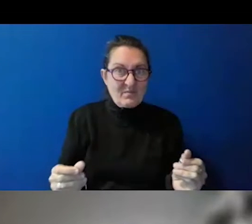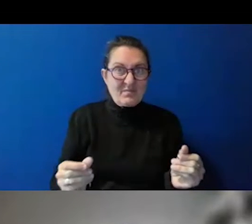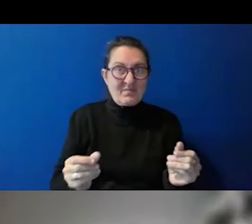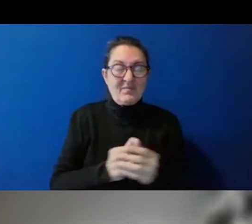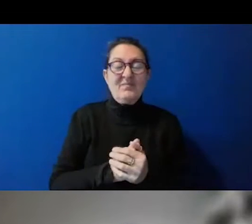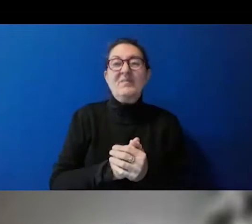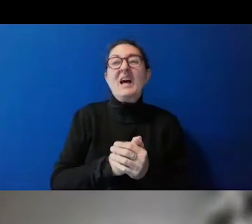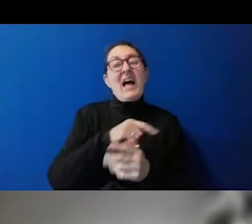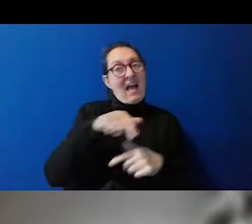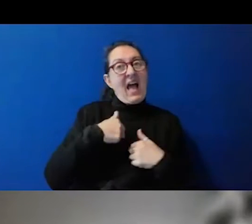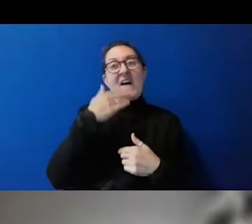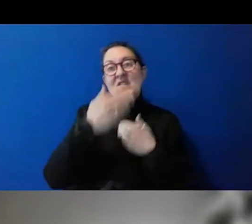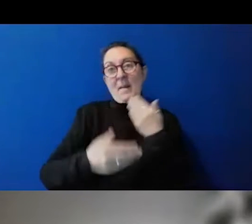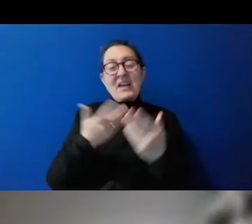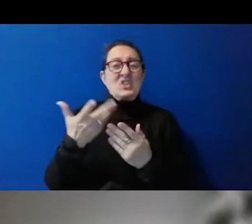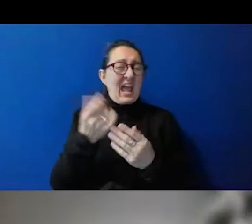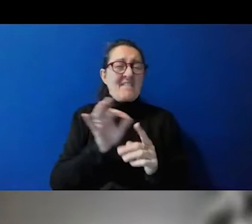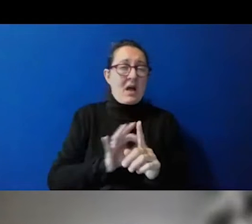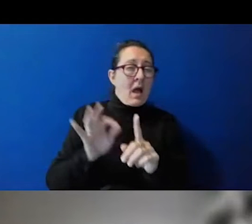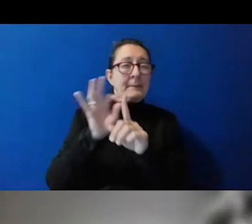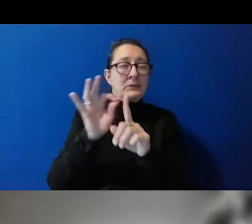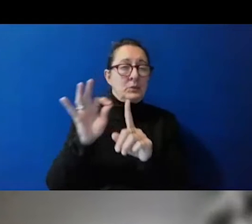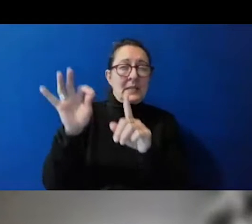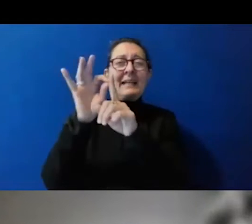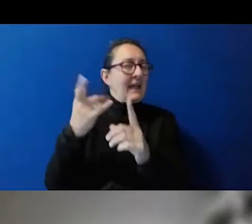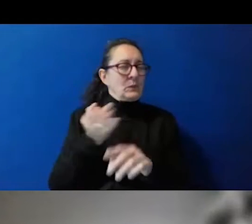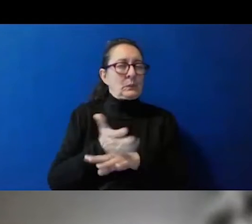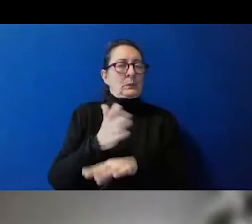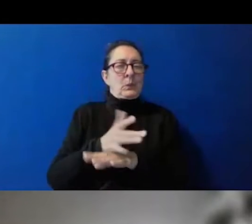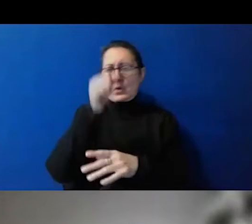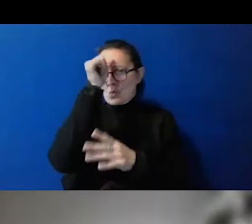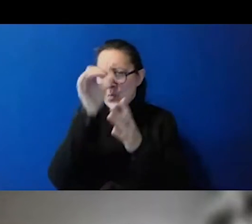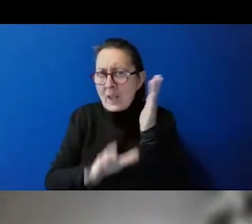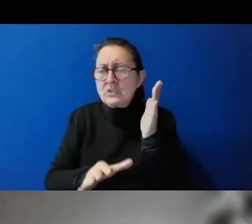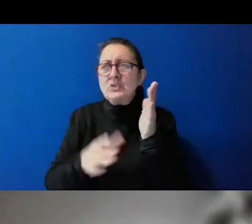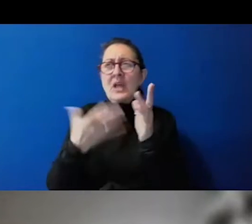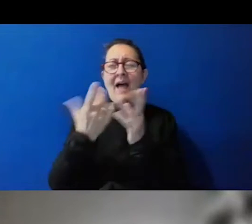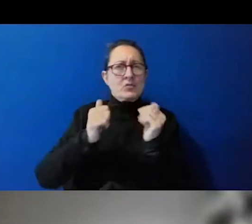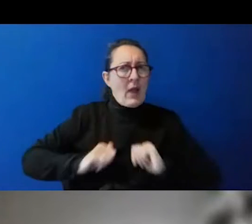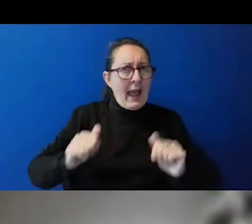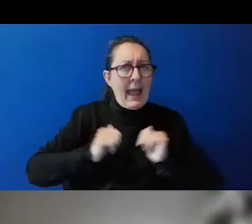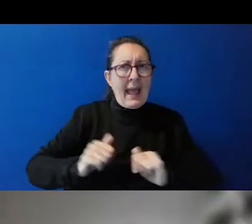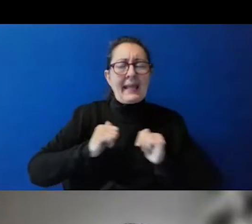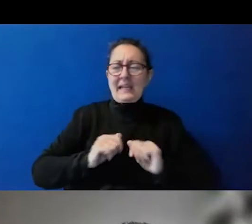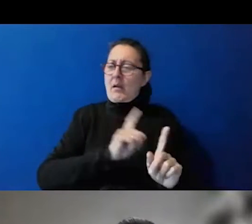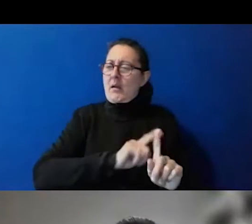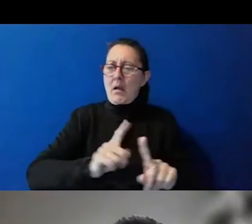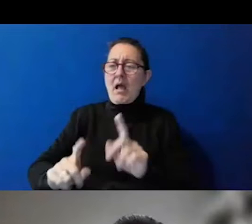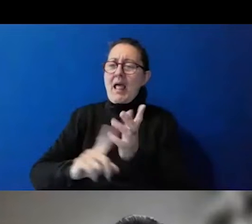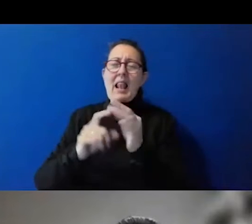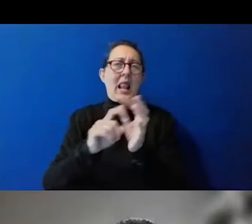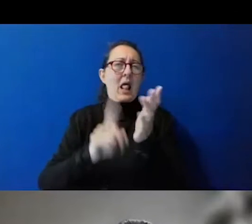training on a wide variety of um uh legal problems and uh can provide customers with plain language